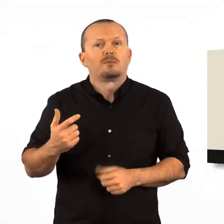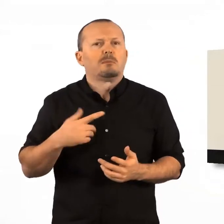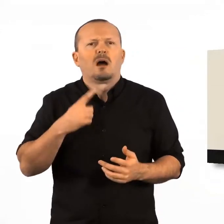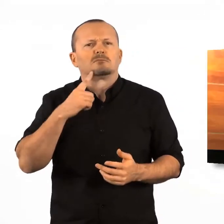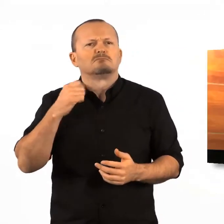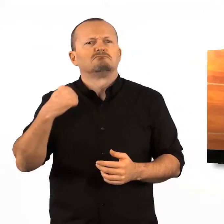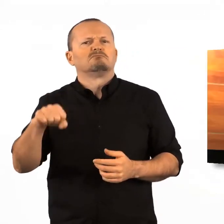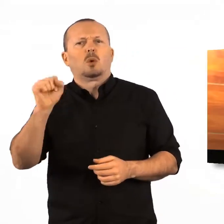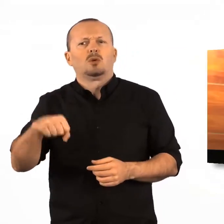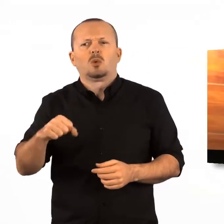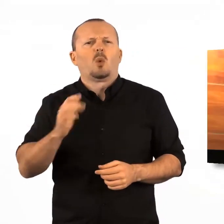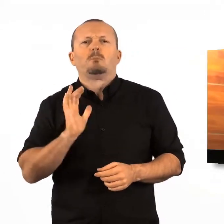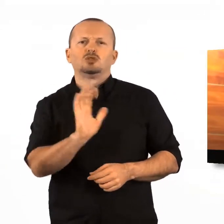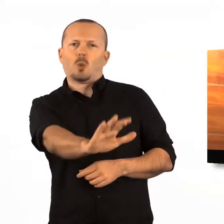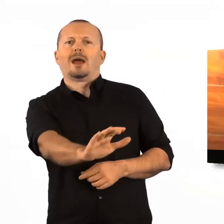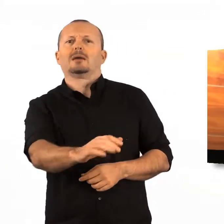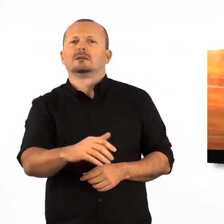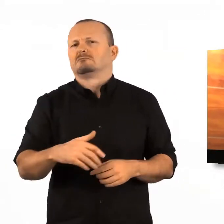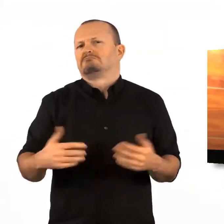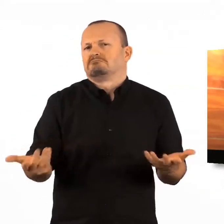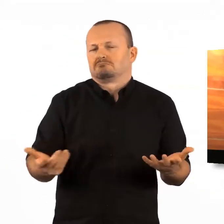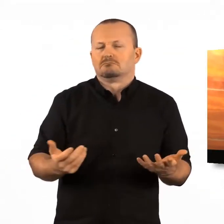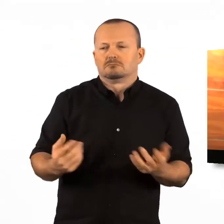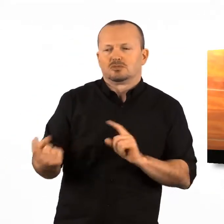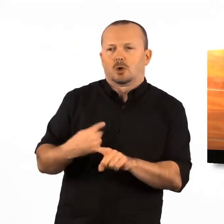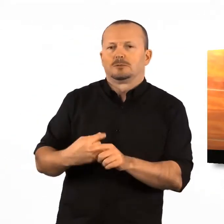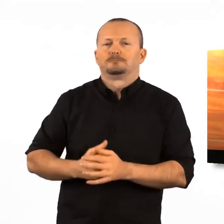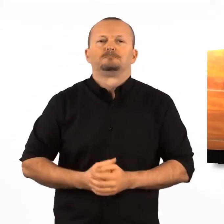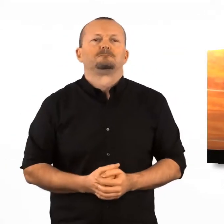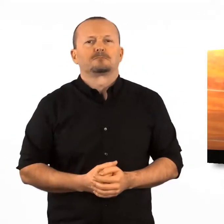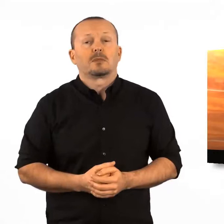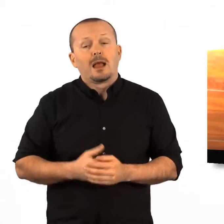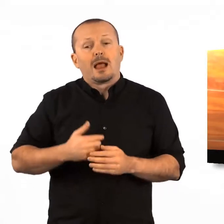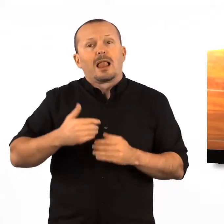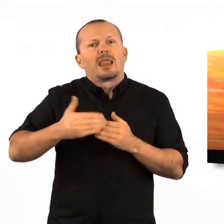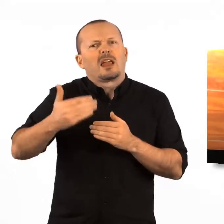push it away. And then a little bit further down in their development will be the development